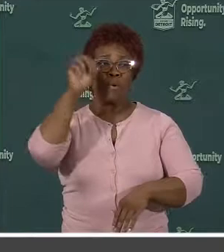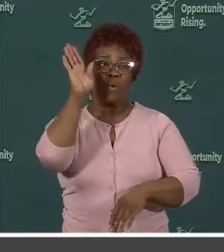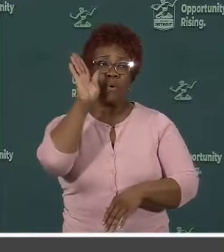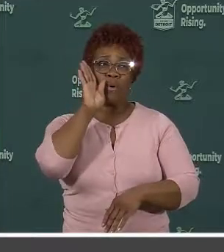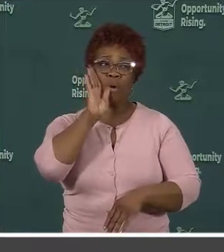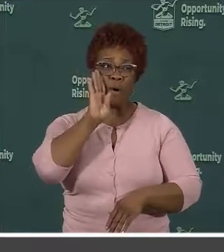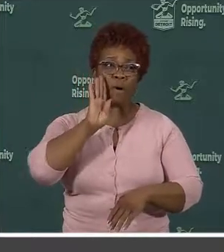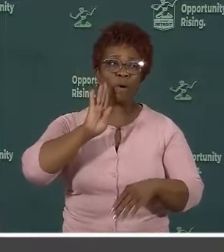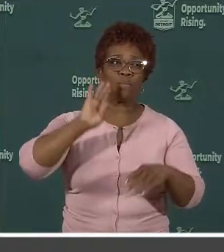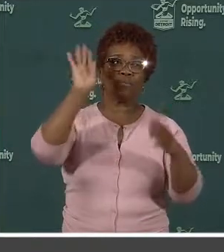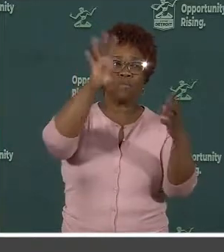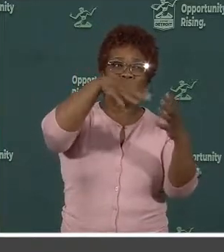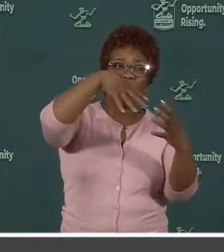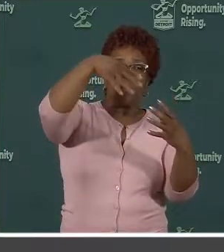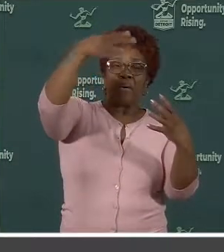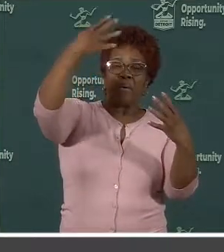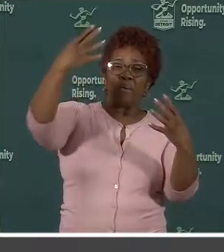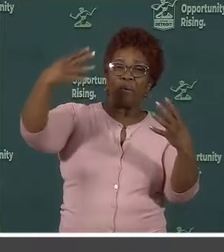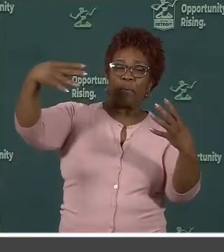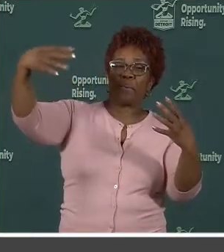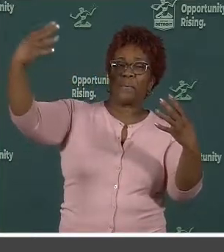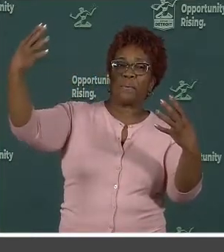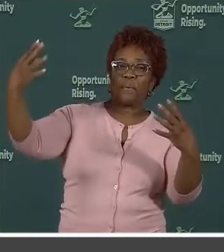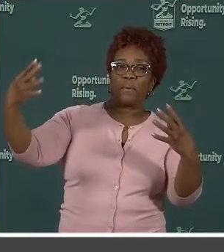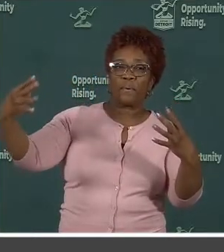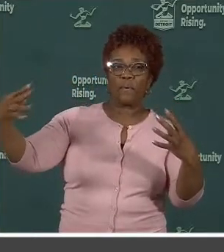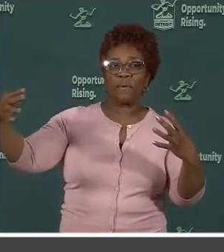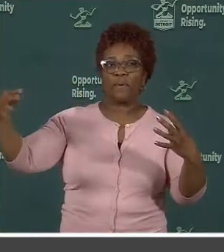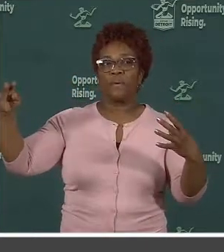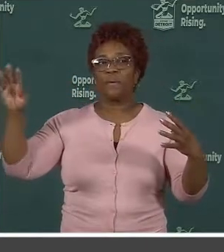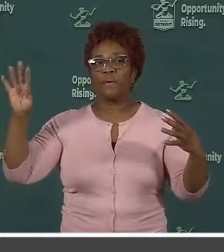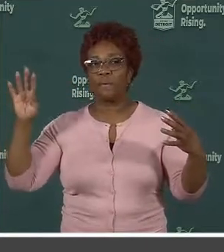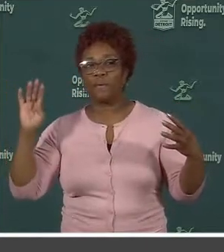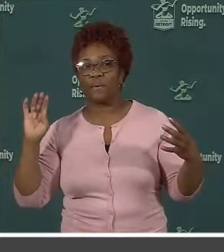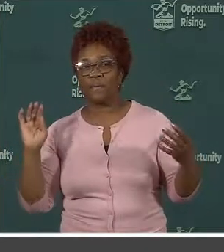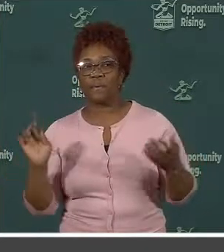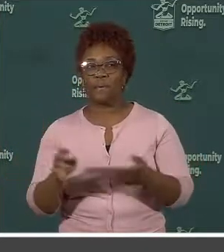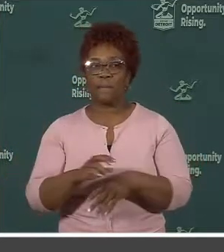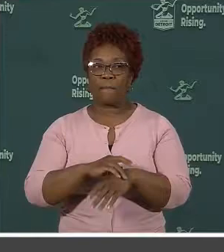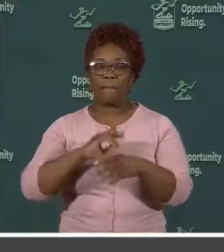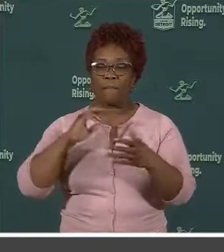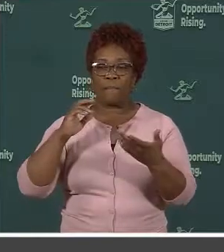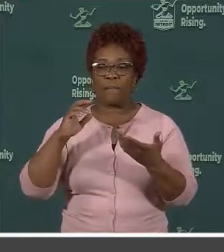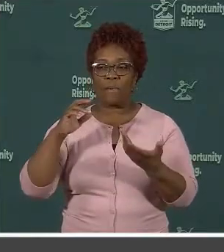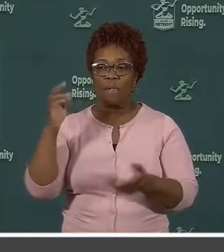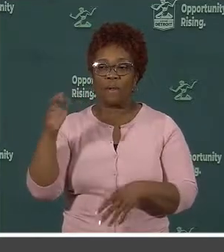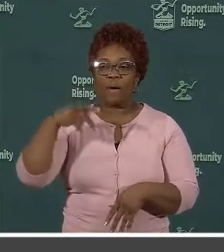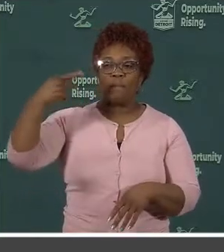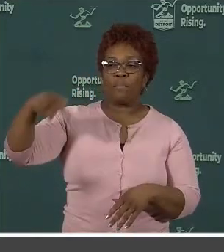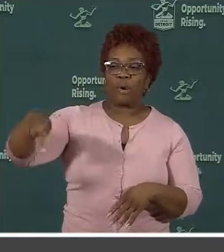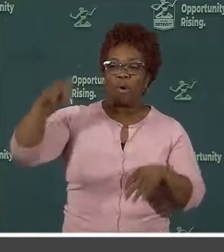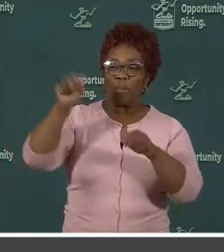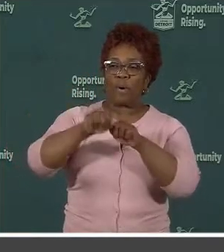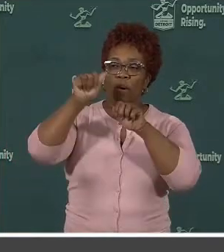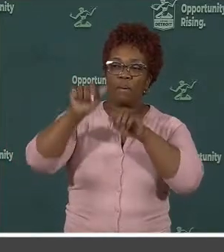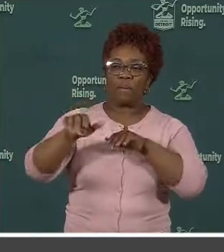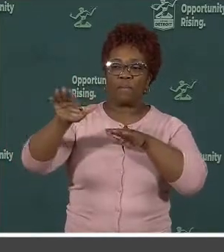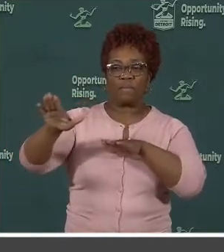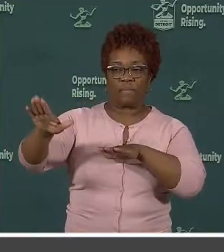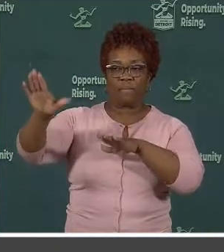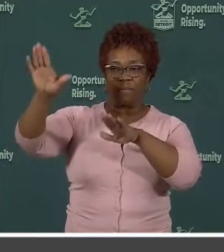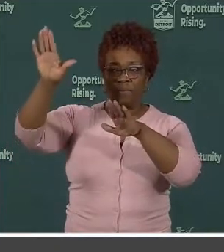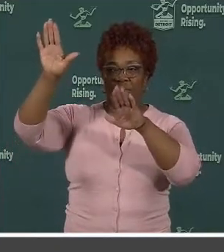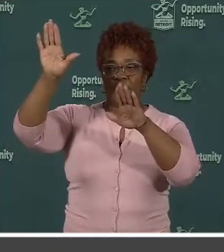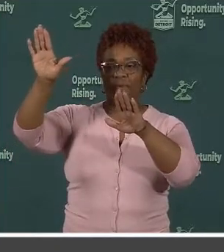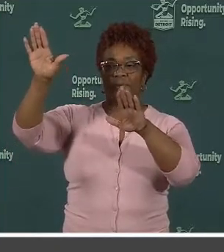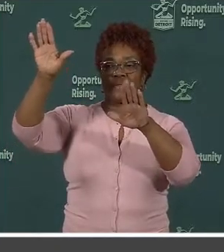TOWN FOR MARCHING AND HE'S MY